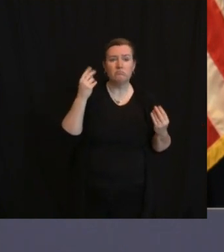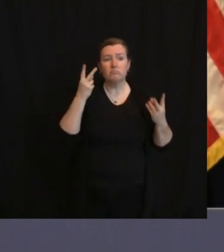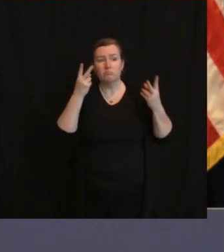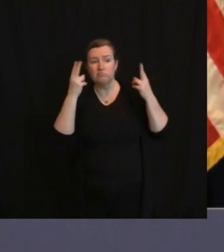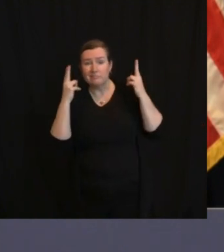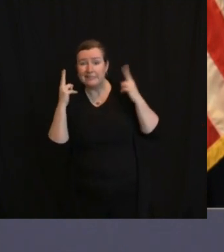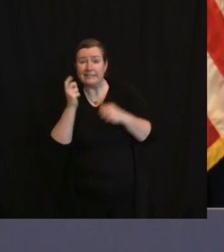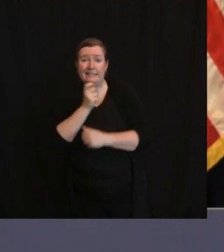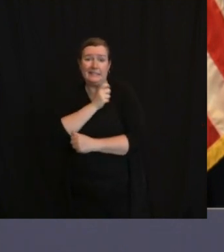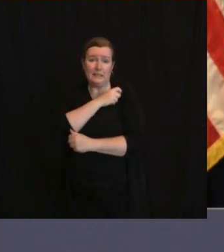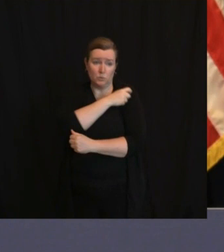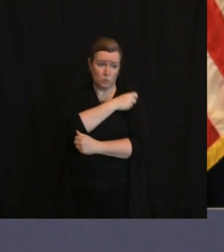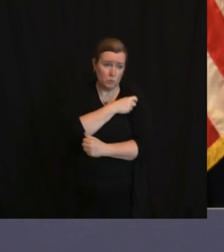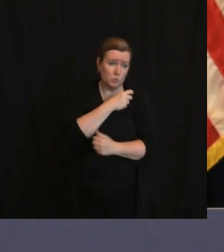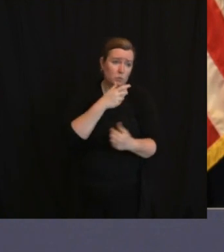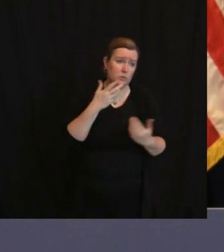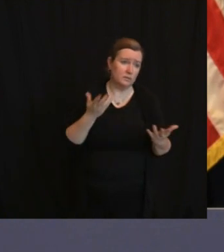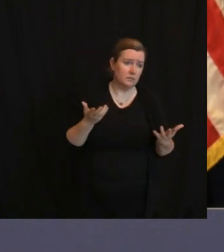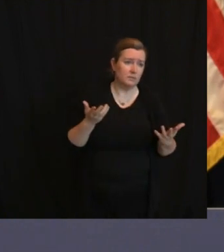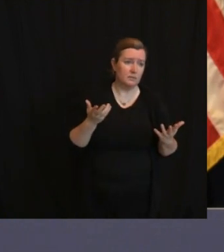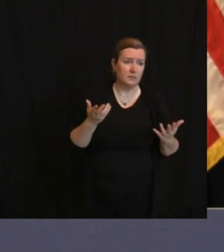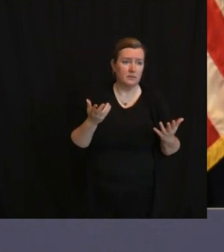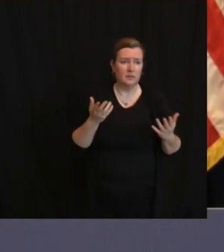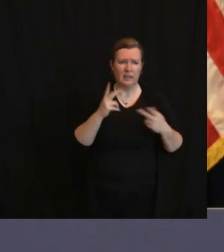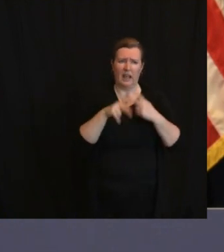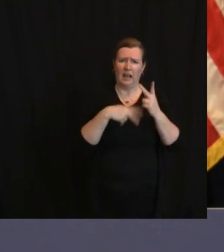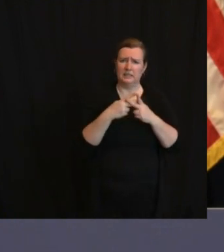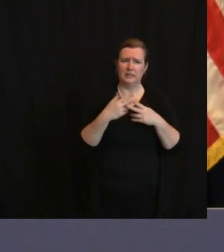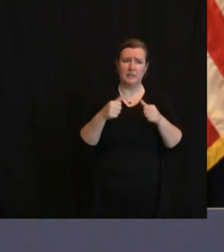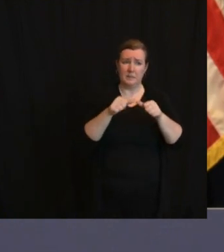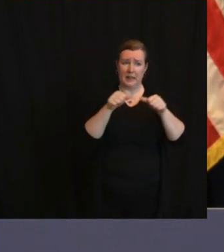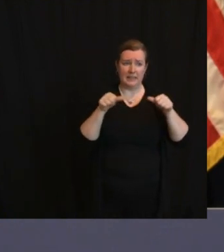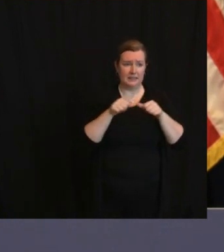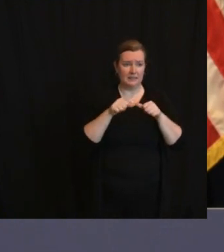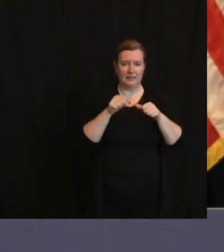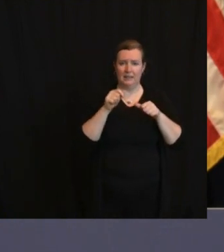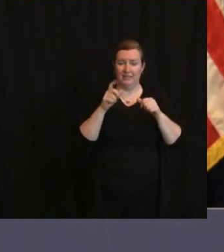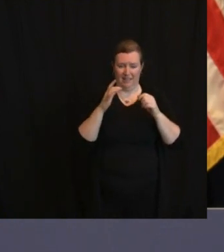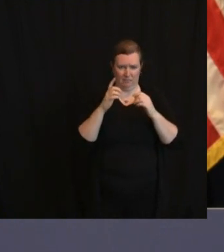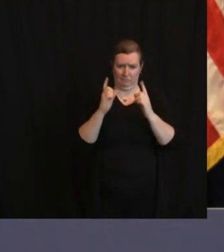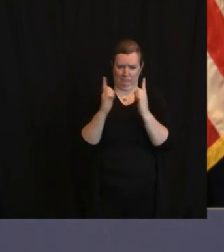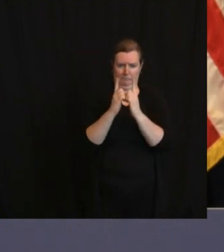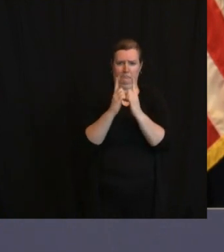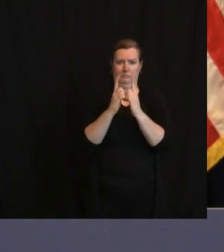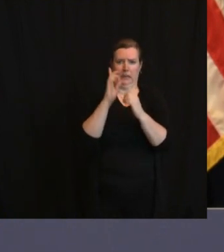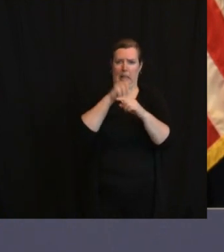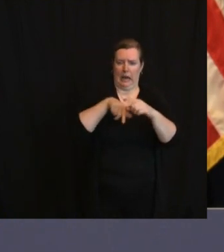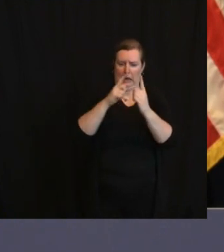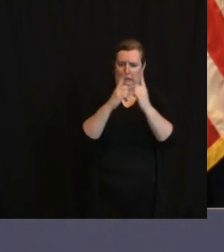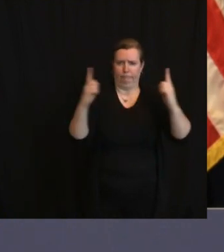TATTOO PARLORS. I KNOW YOU AND THE CORNELL ARE EAGER WITH REGARD TO THAT. WHEN THEY REOPEN, THEY CAN'T